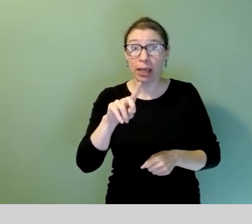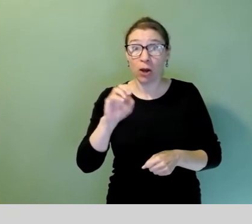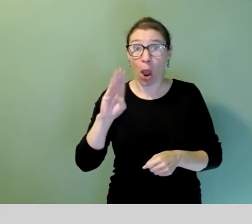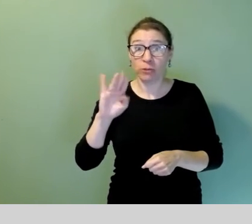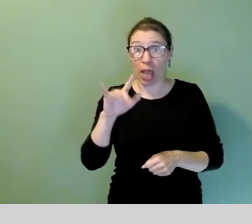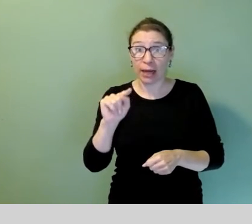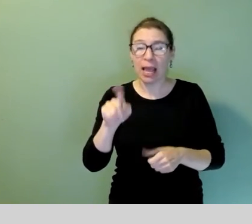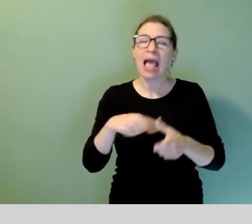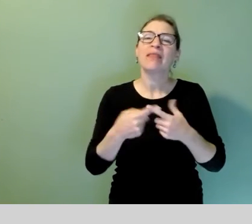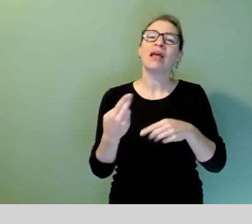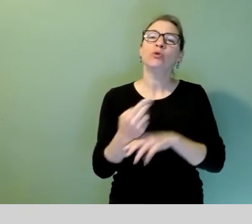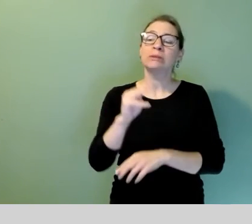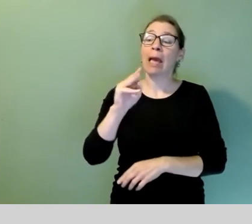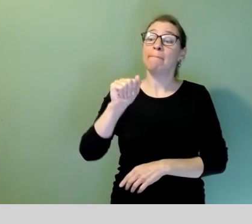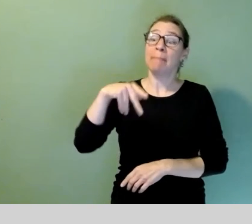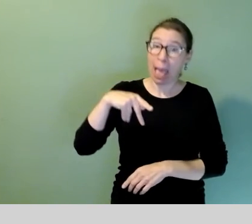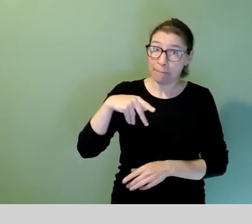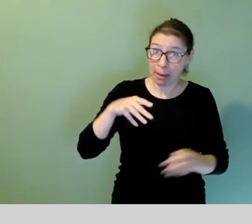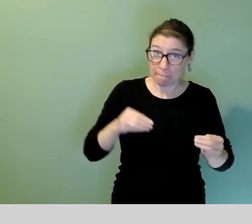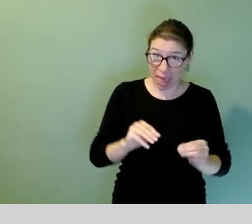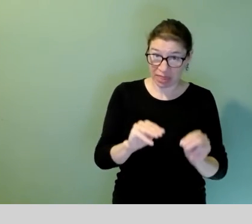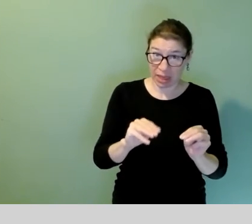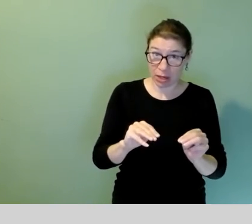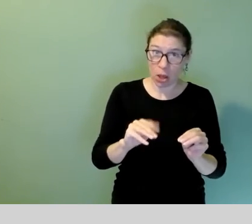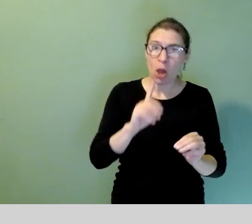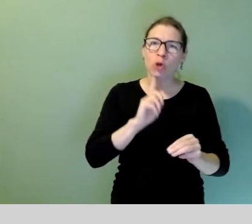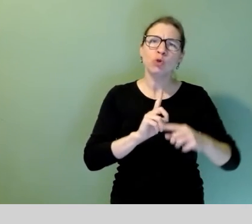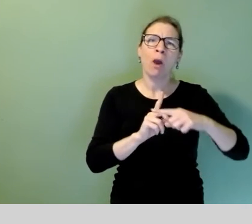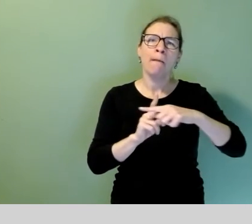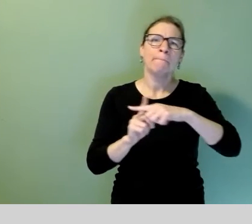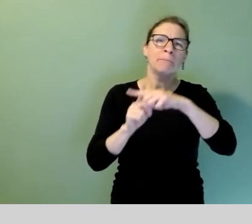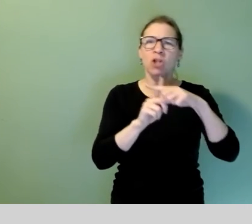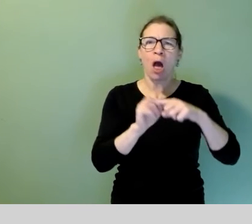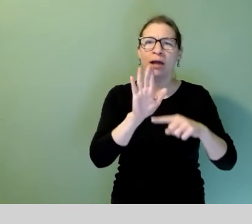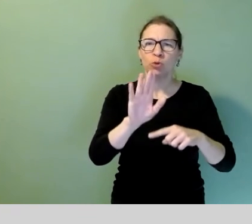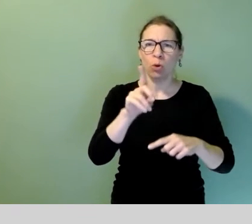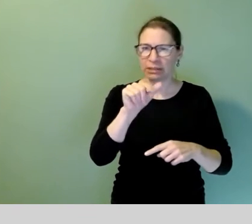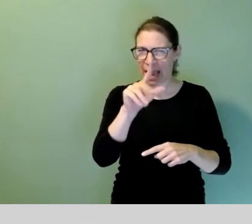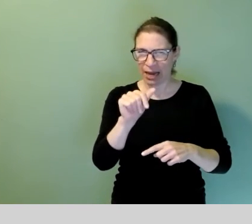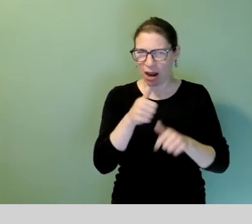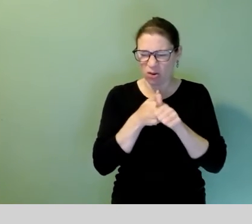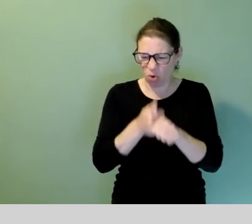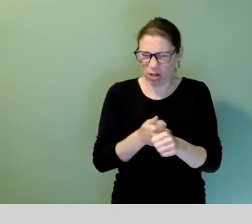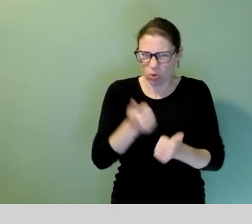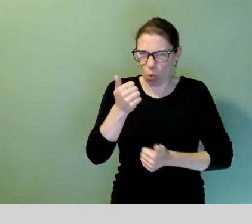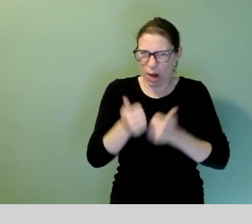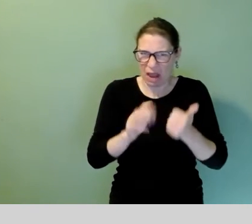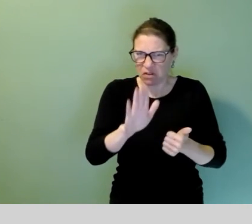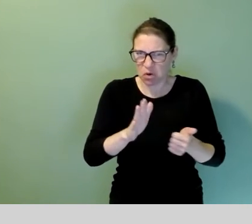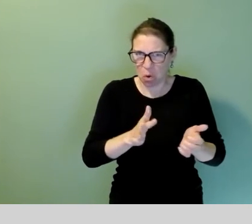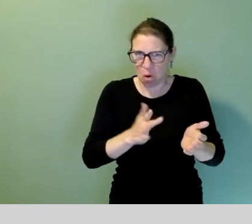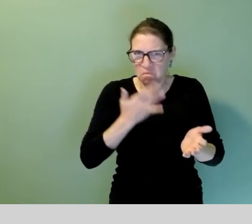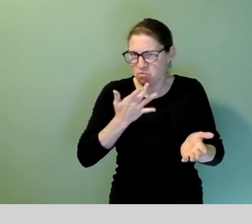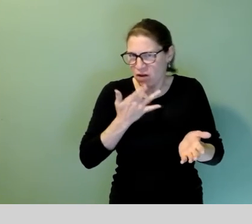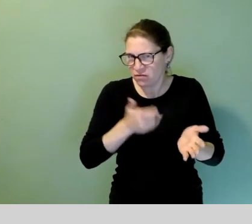you use the map method of this object, to essentially plot your data according to whatever specification you want.